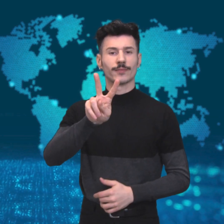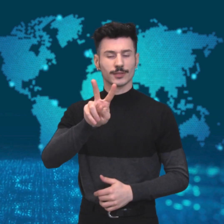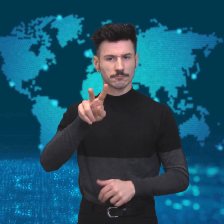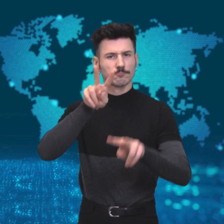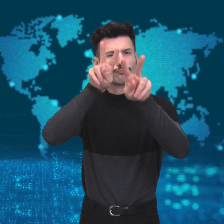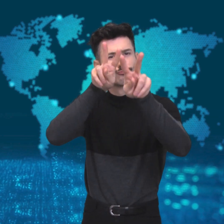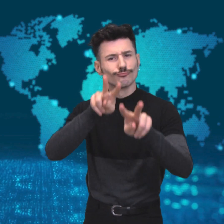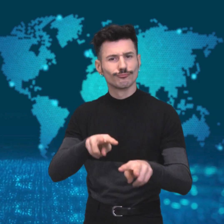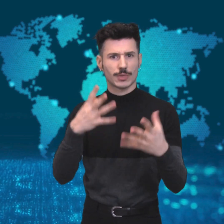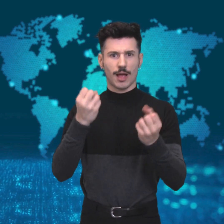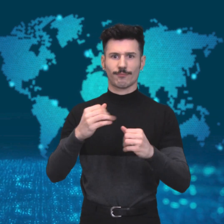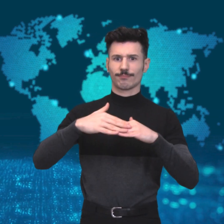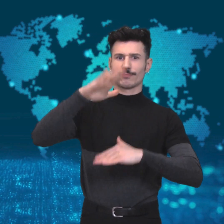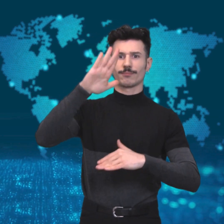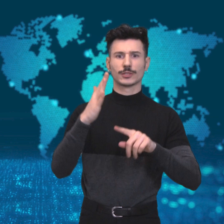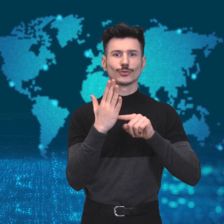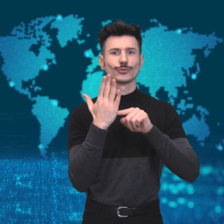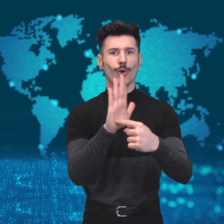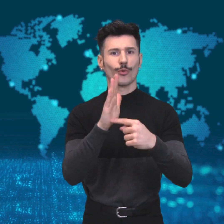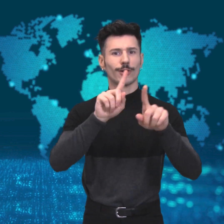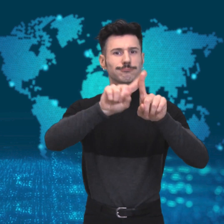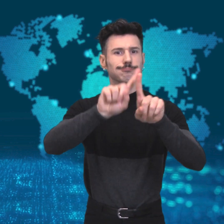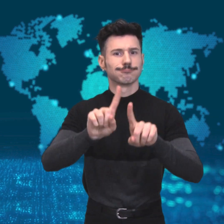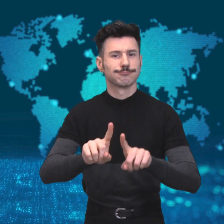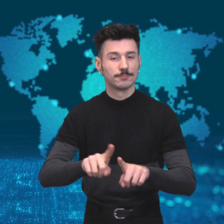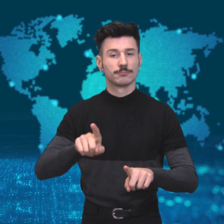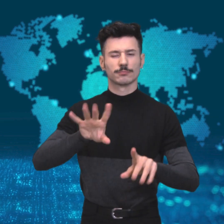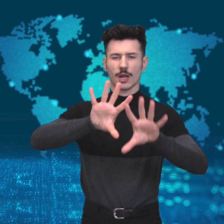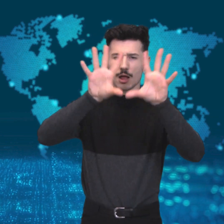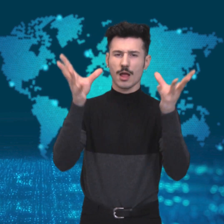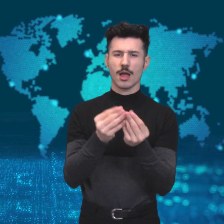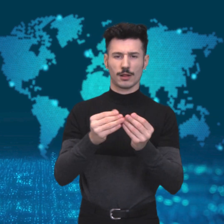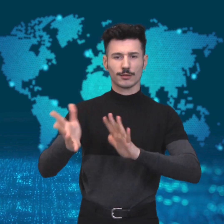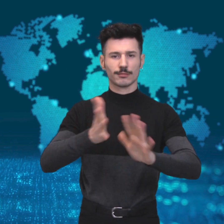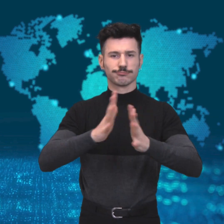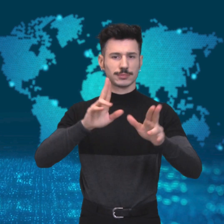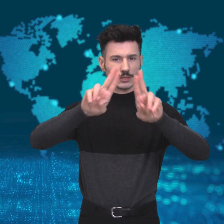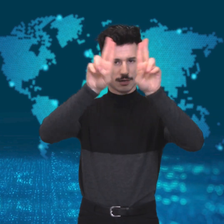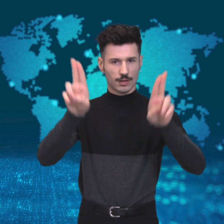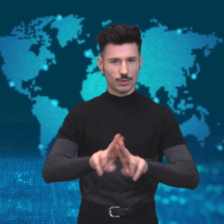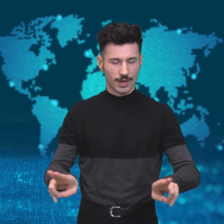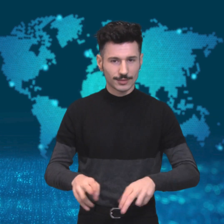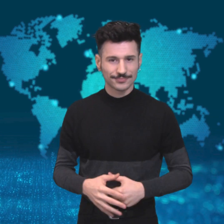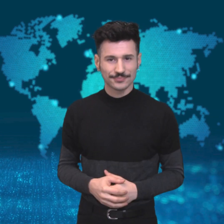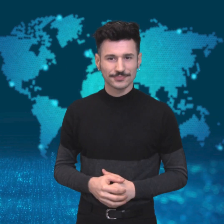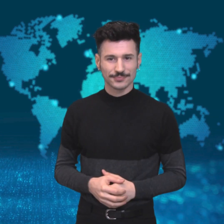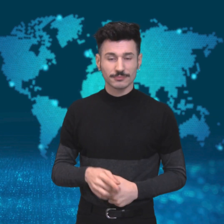H3WORLD.TV for more shows, all in International Sign.